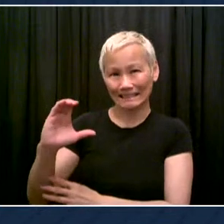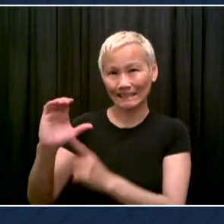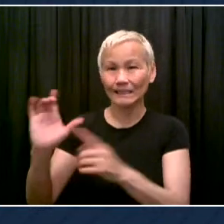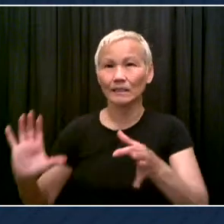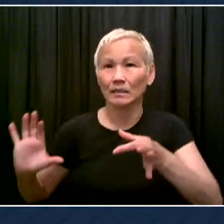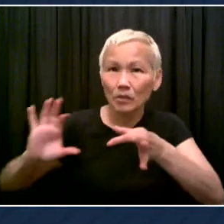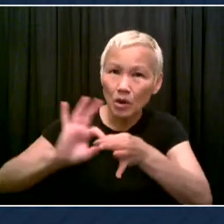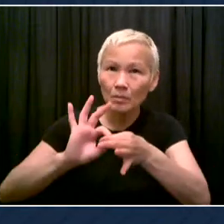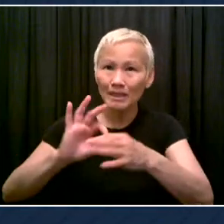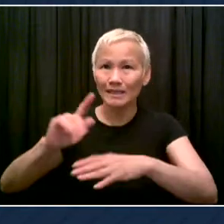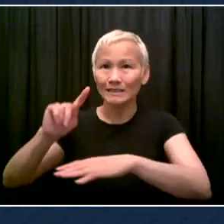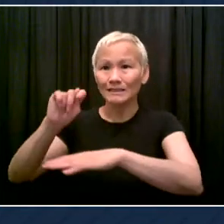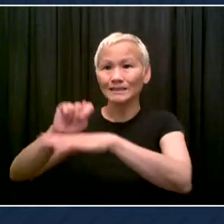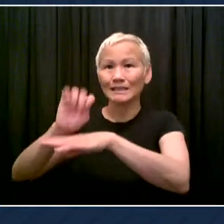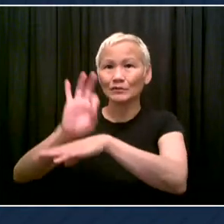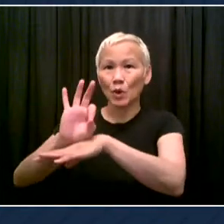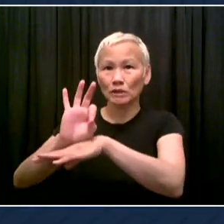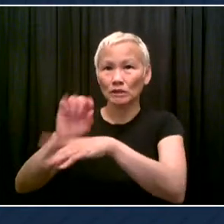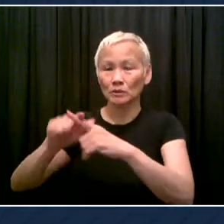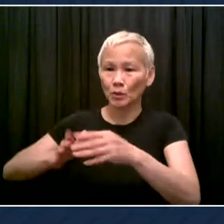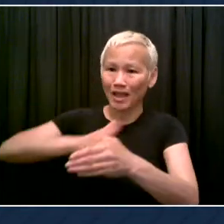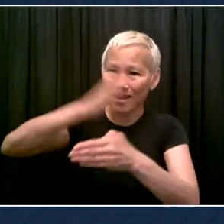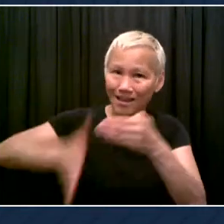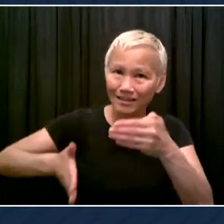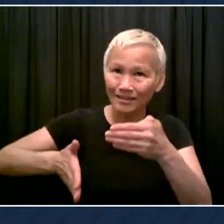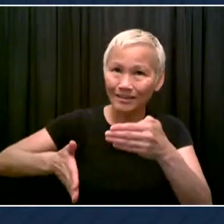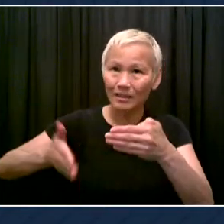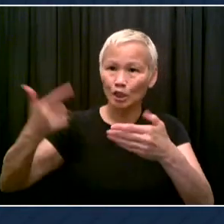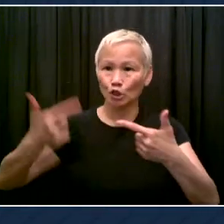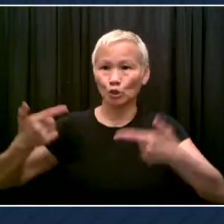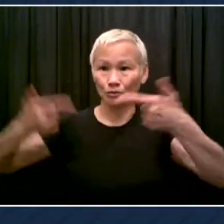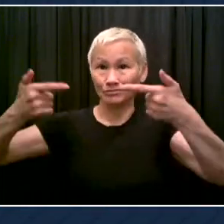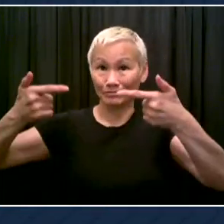EXPAND COMMUNITY SOLUTIONS PROGRAM, TO